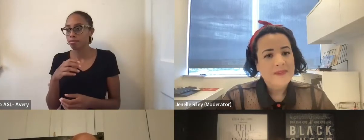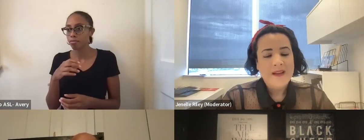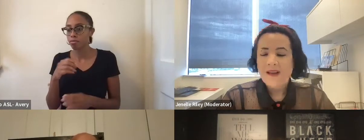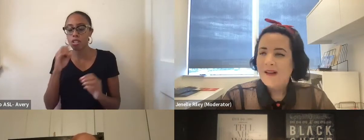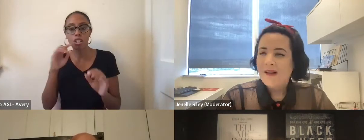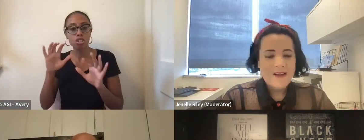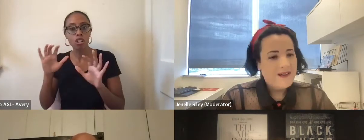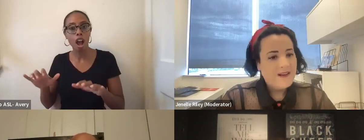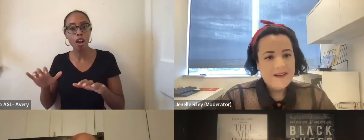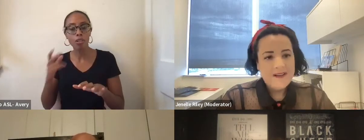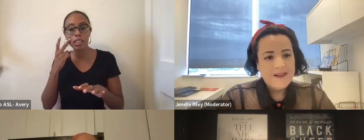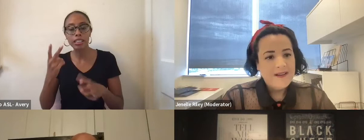But, yeah, this sort of --